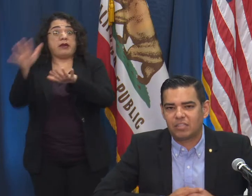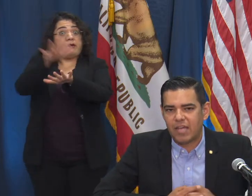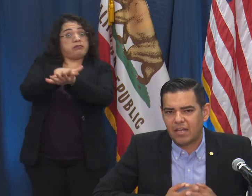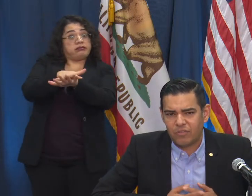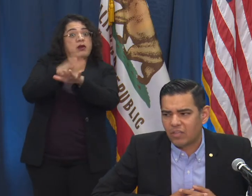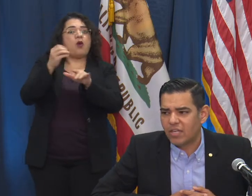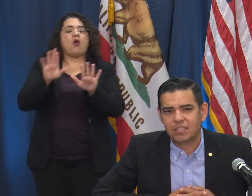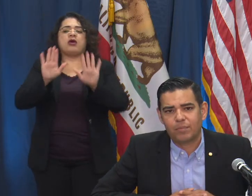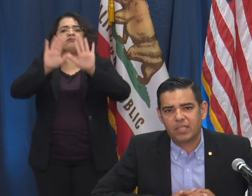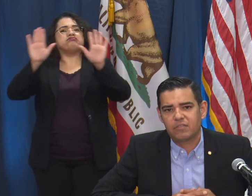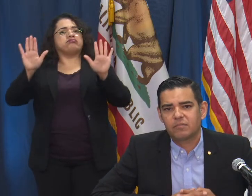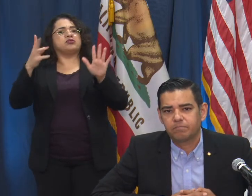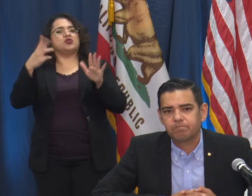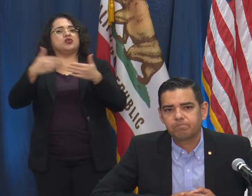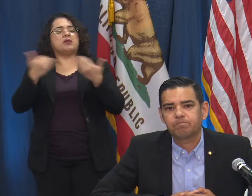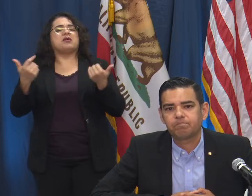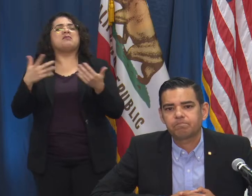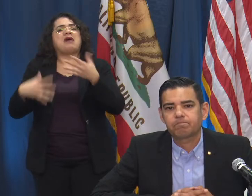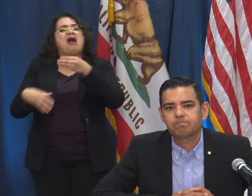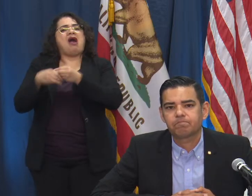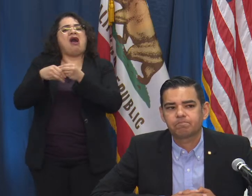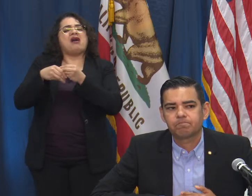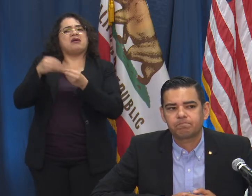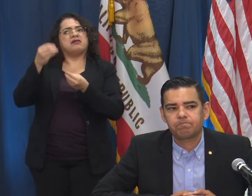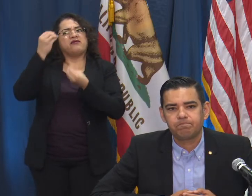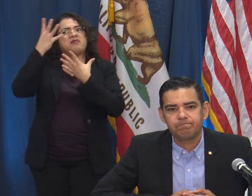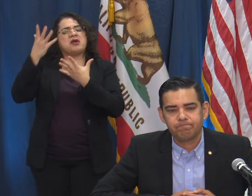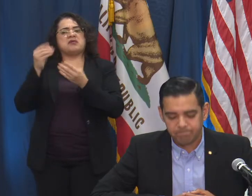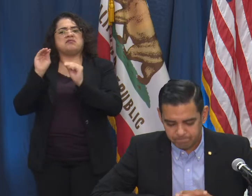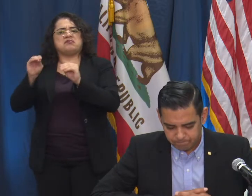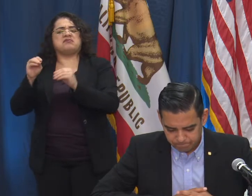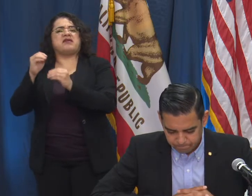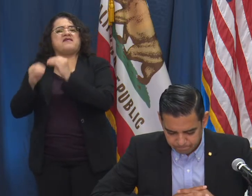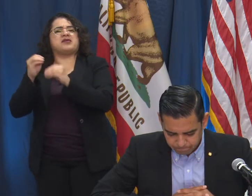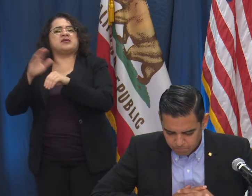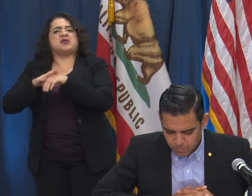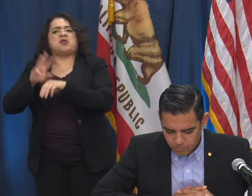to that I think in the next couple days. Mayor, the next question is from Deja